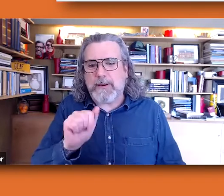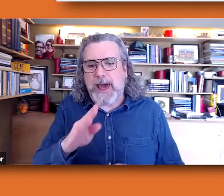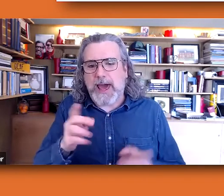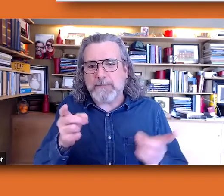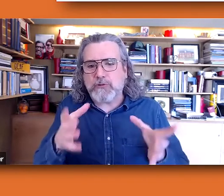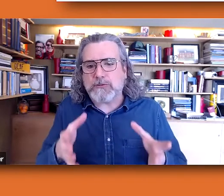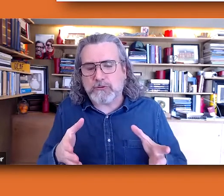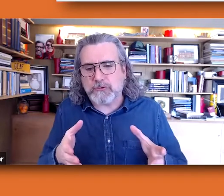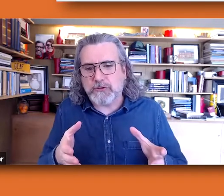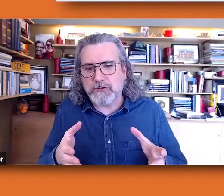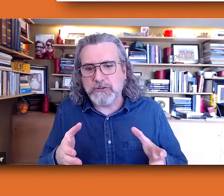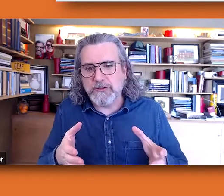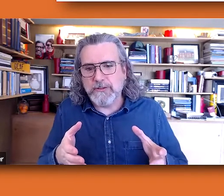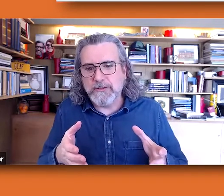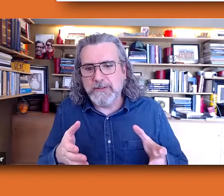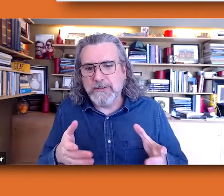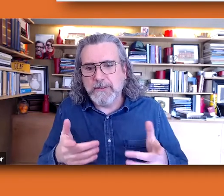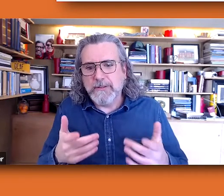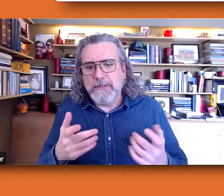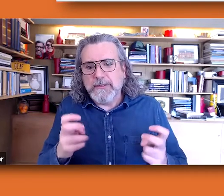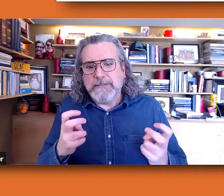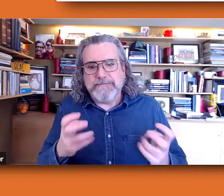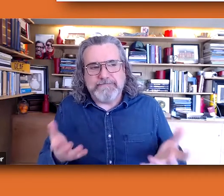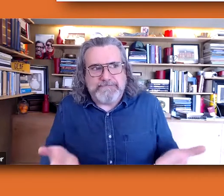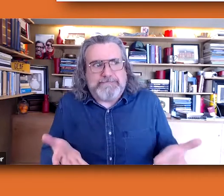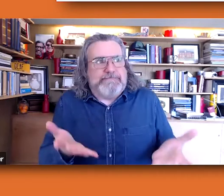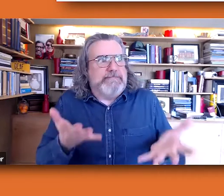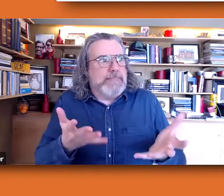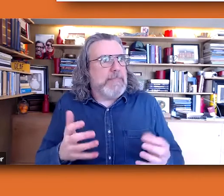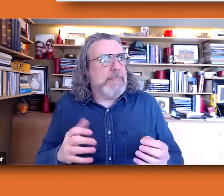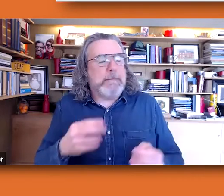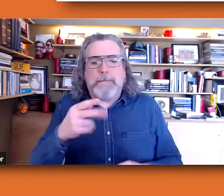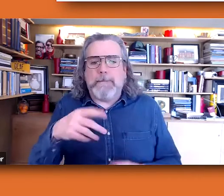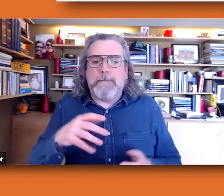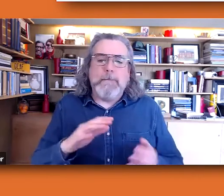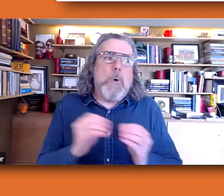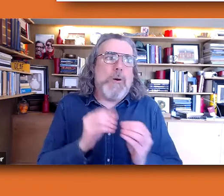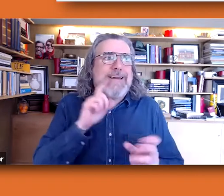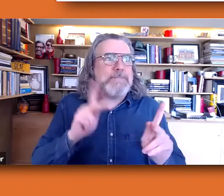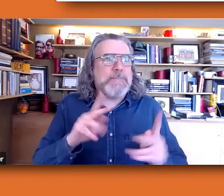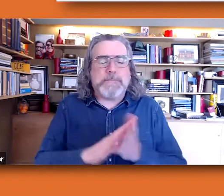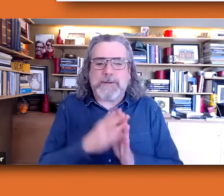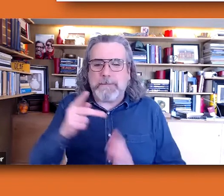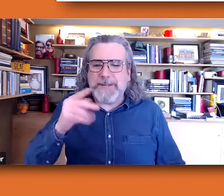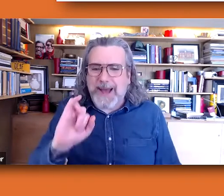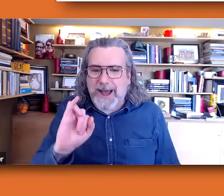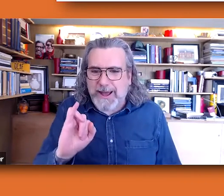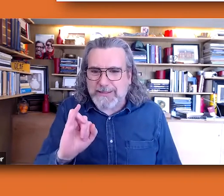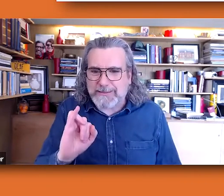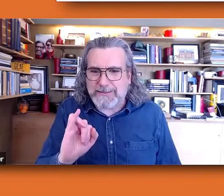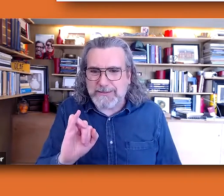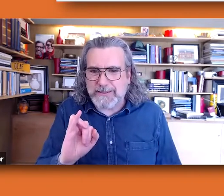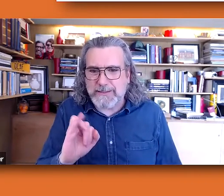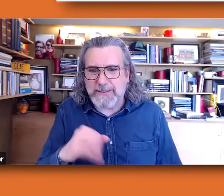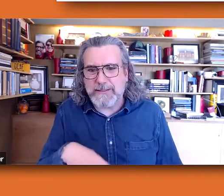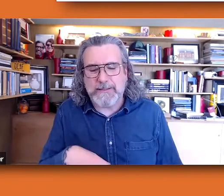I would like to encourage more, um, lab directors. I would like to see more deaf people be directors,